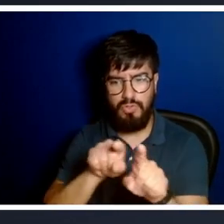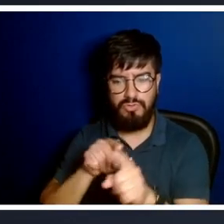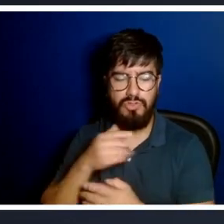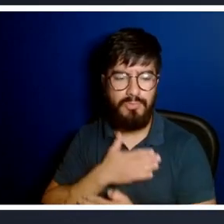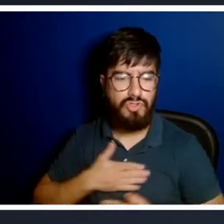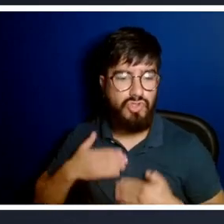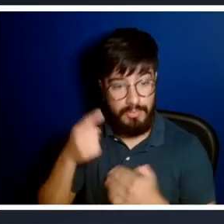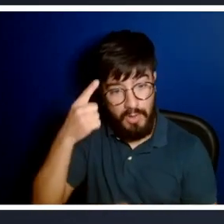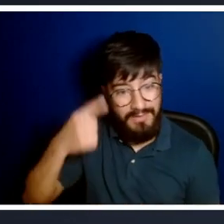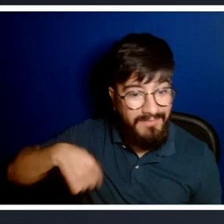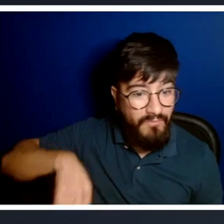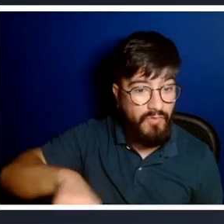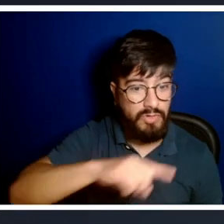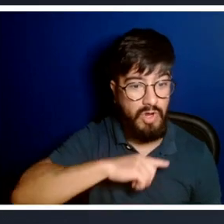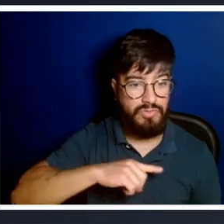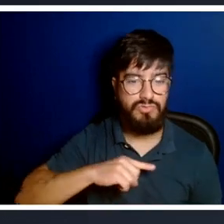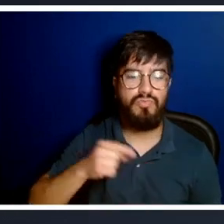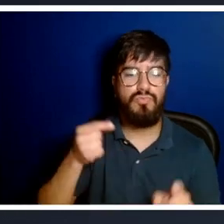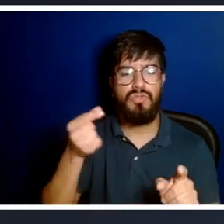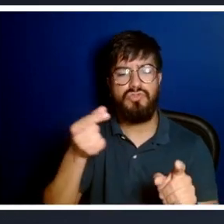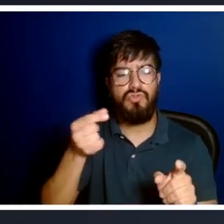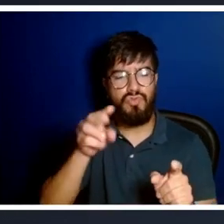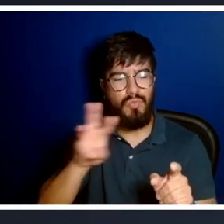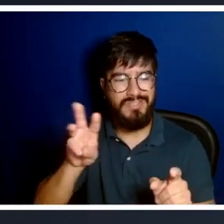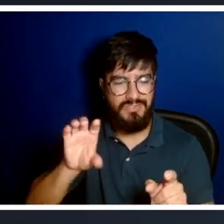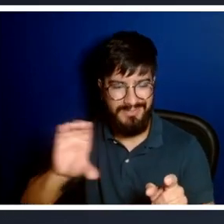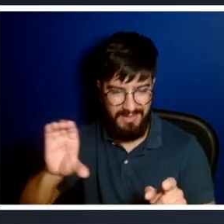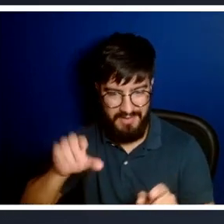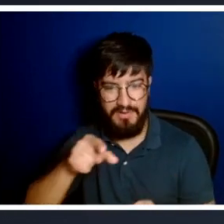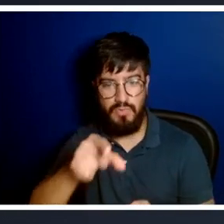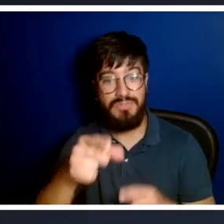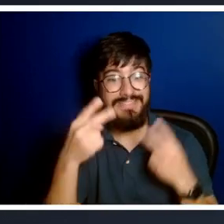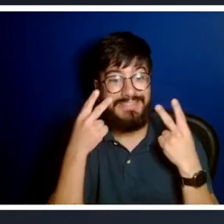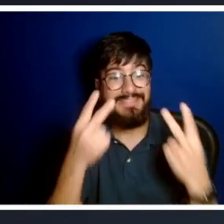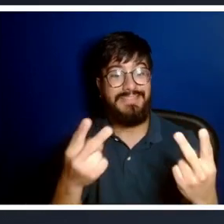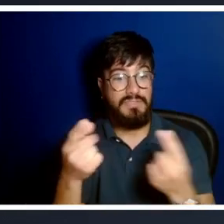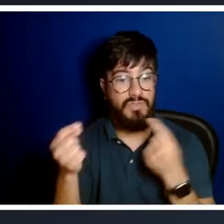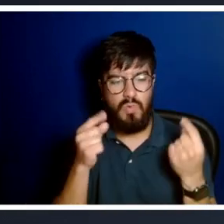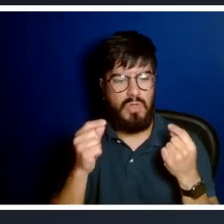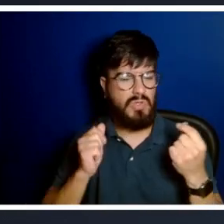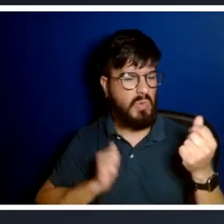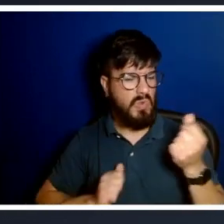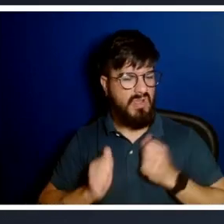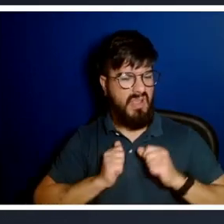So, with George Washington Carver, we sing and act out words to a song about what we see in a garden